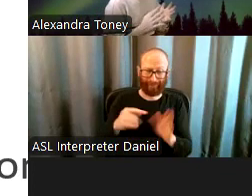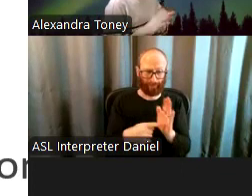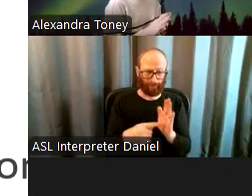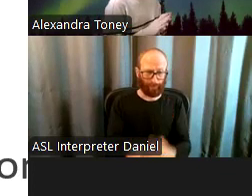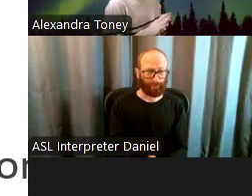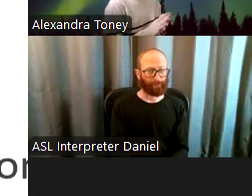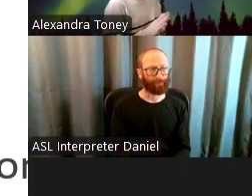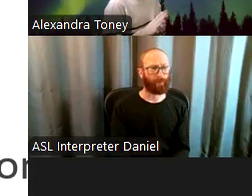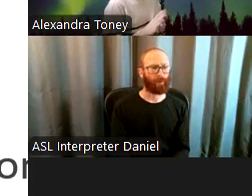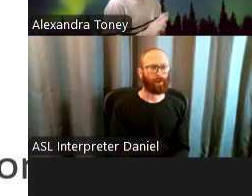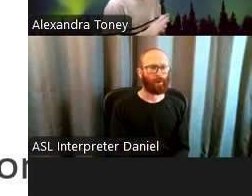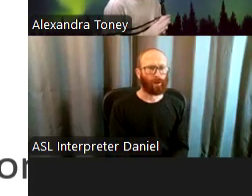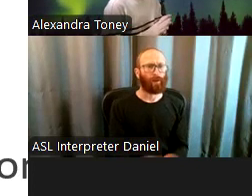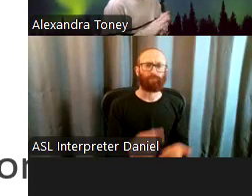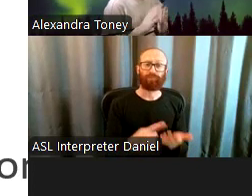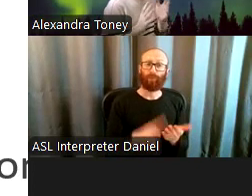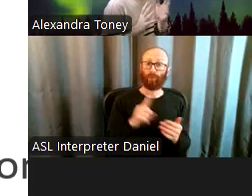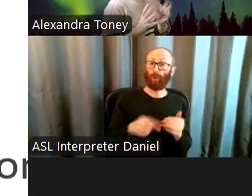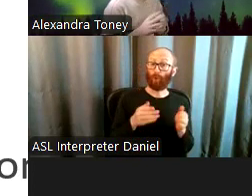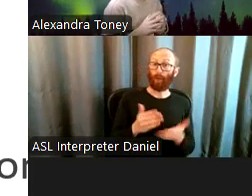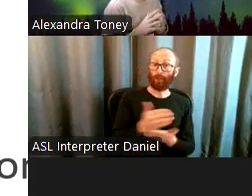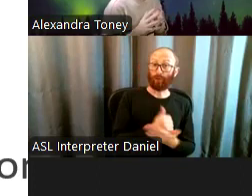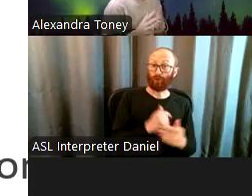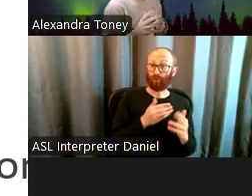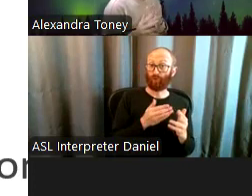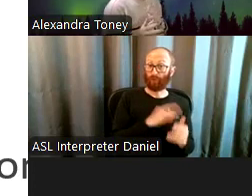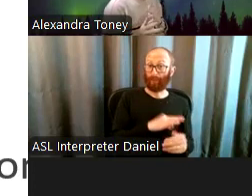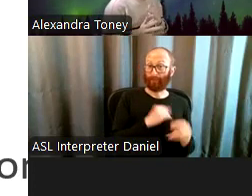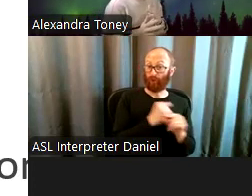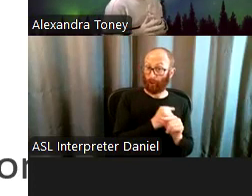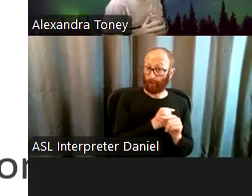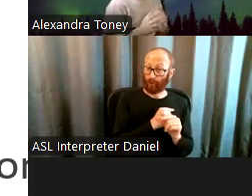the only way to get Geometry credit is through demonstrating Mastery of geometry standards;